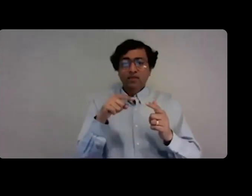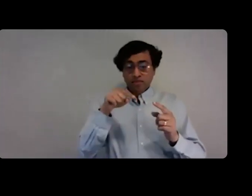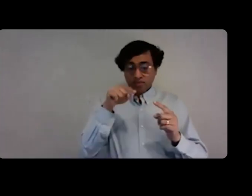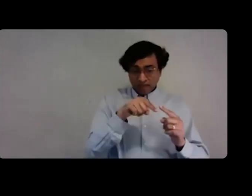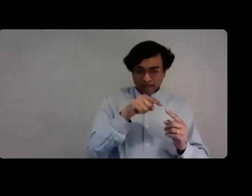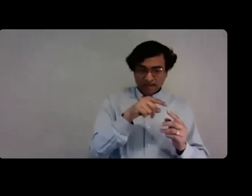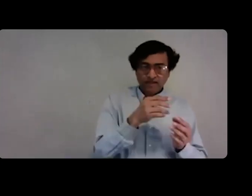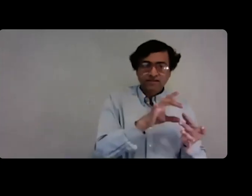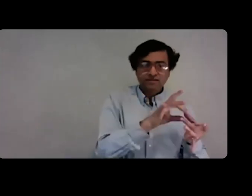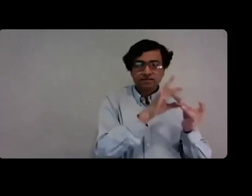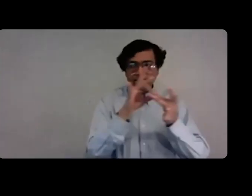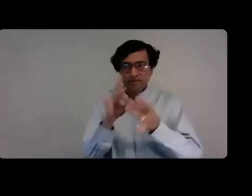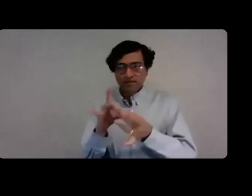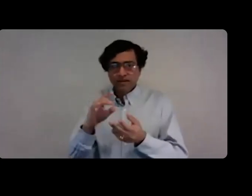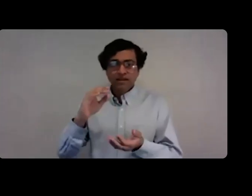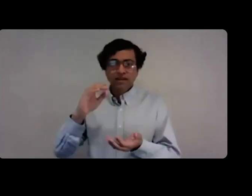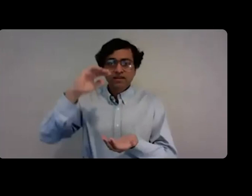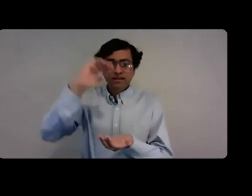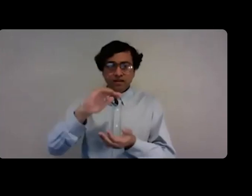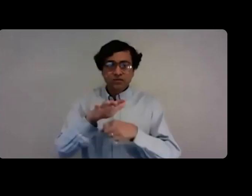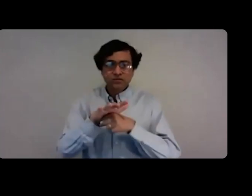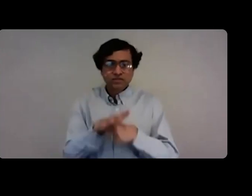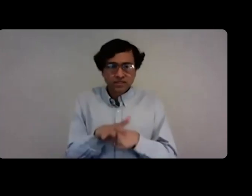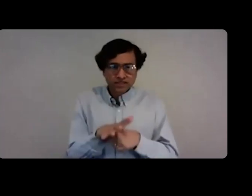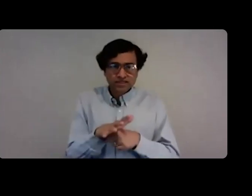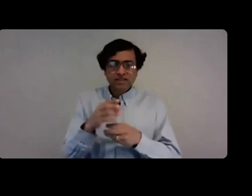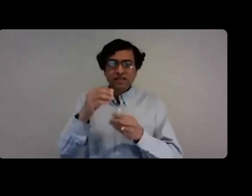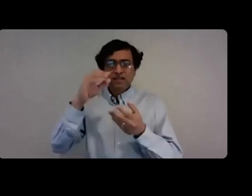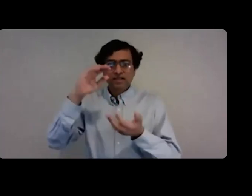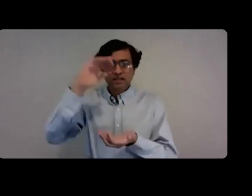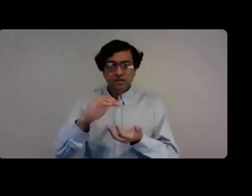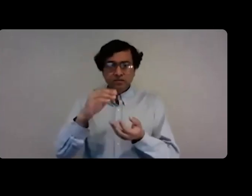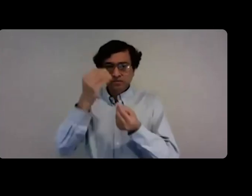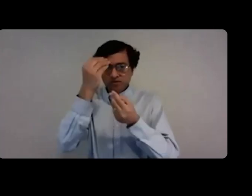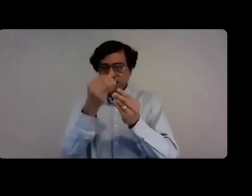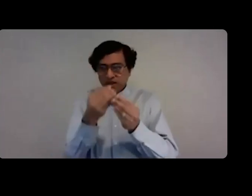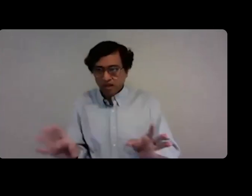come closer to remedying the inequalities currently in existence.